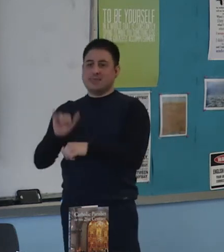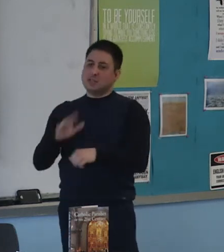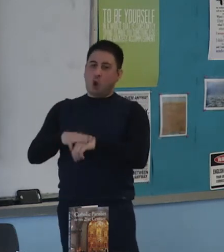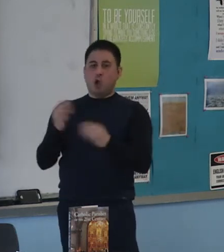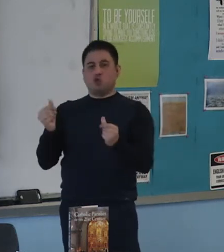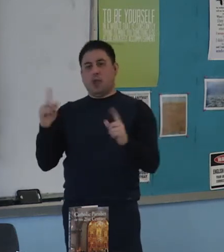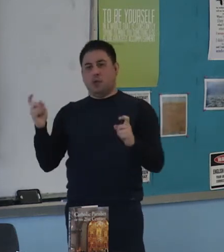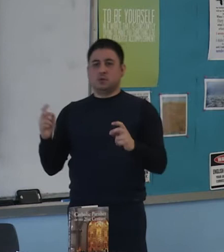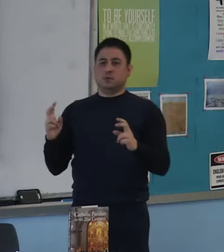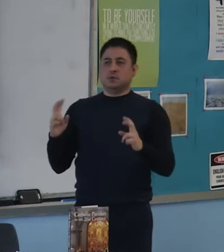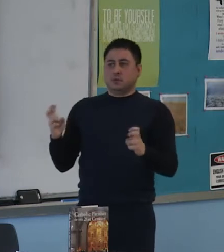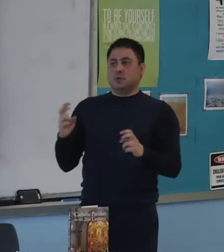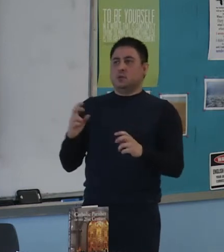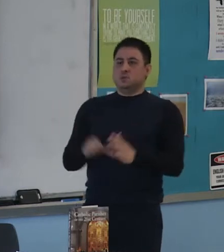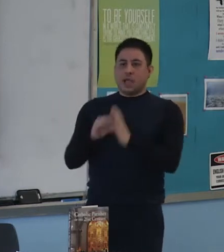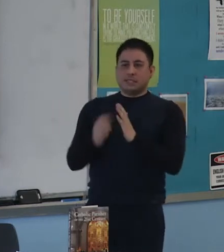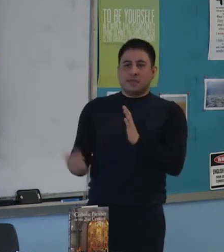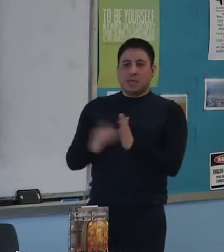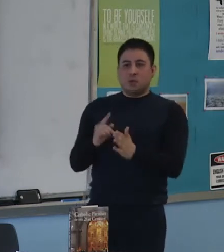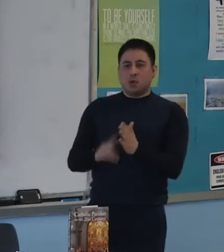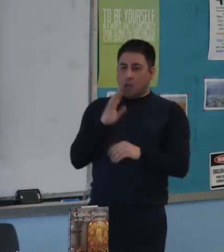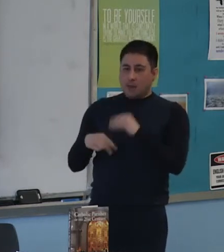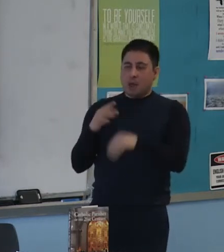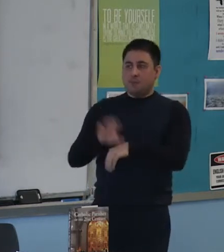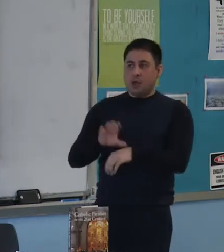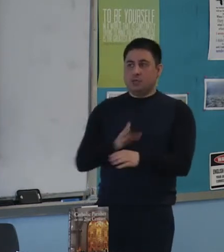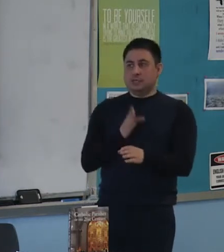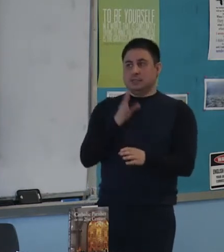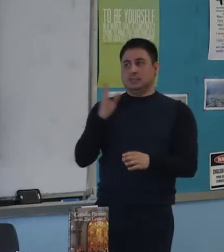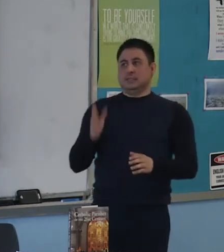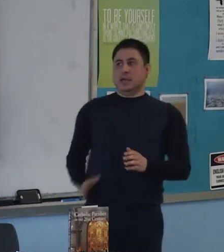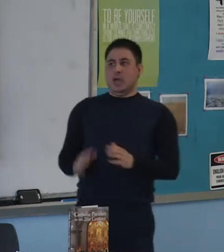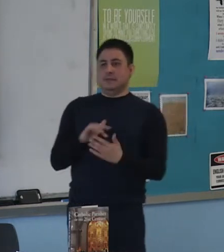again what was so impressive when you get into the parish side of the study is you're